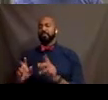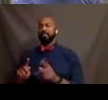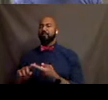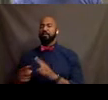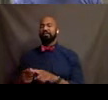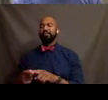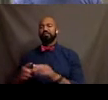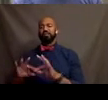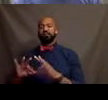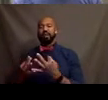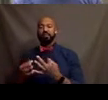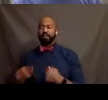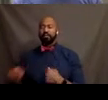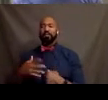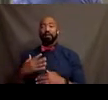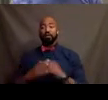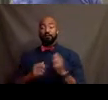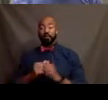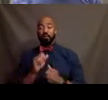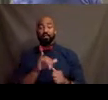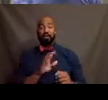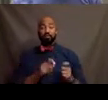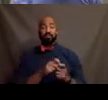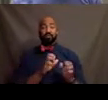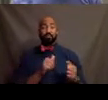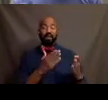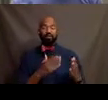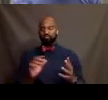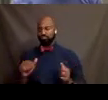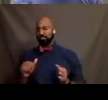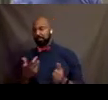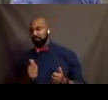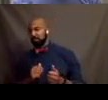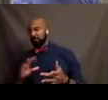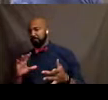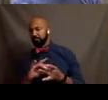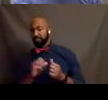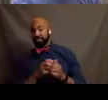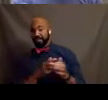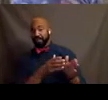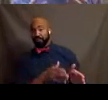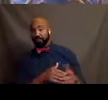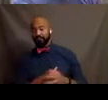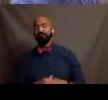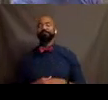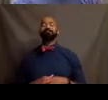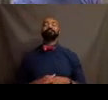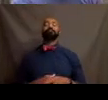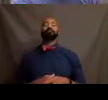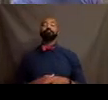have felt comfortable with as well. I also wanna just say that when you come to your appointment, I want you to come knowing that